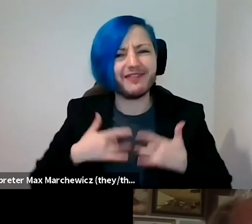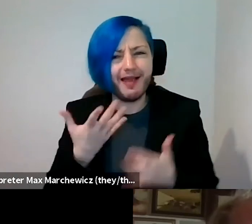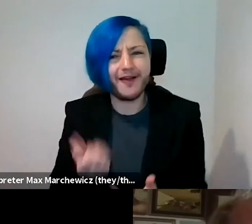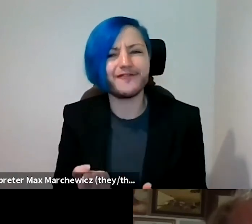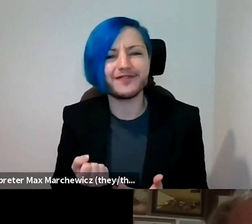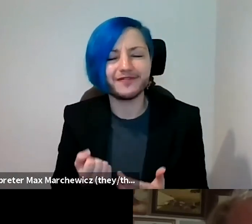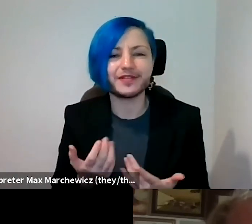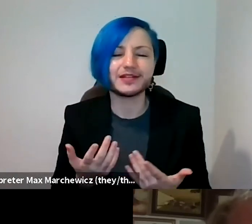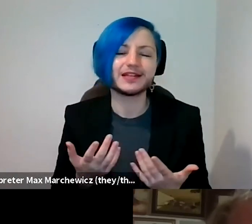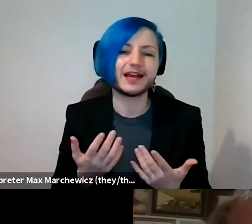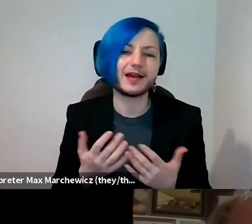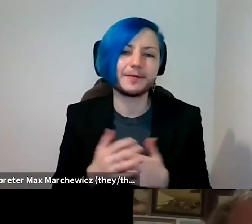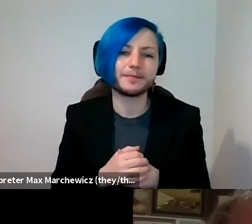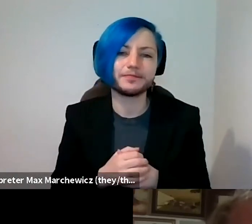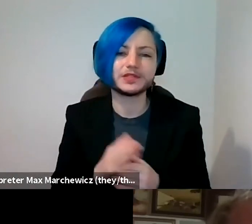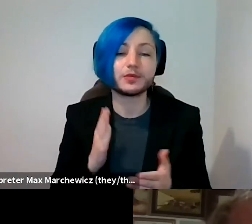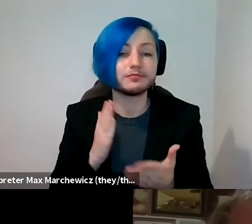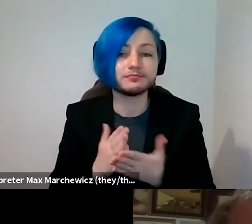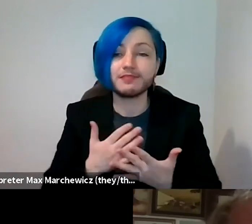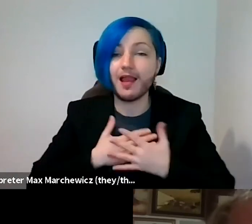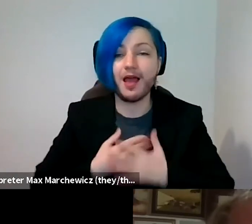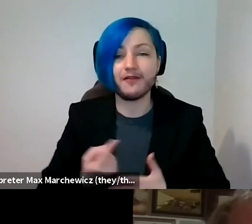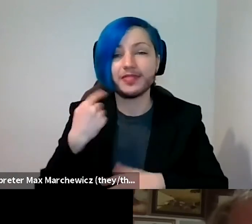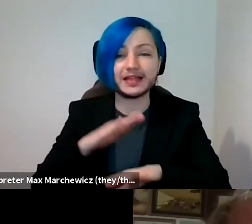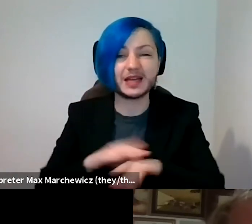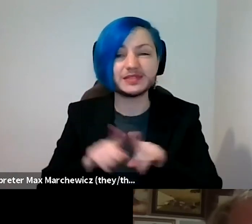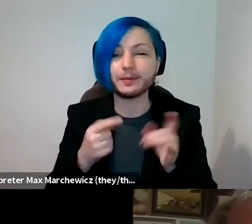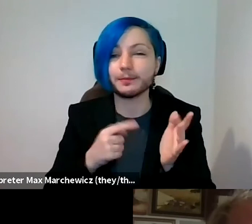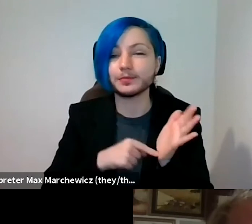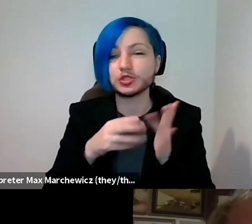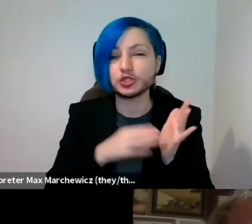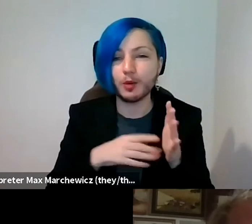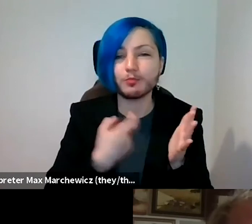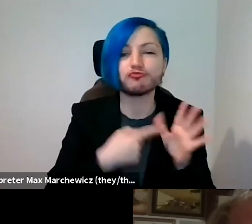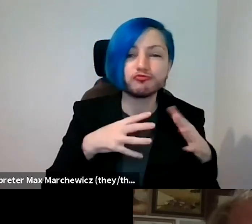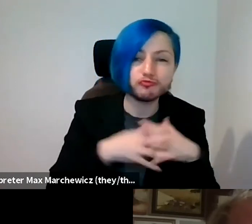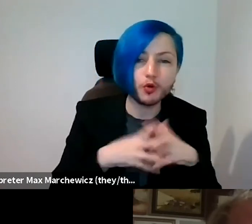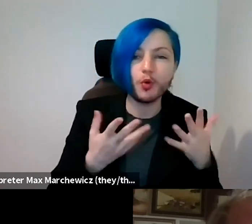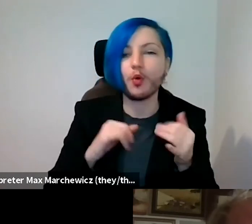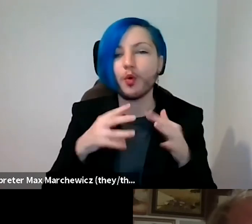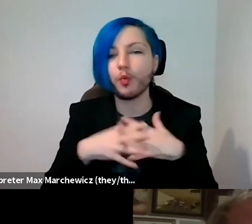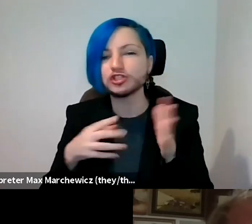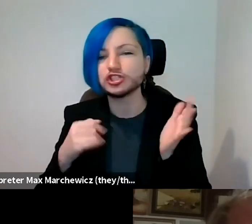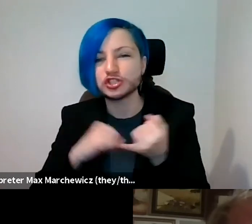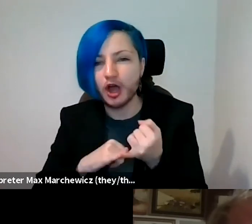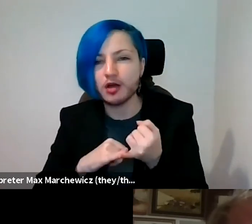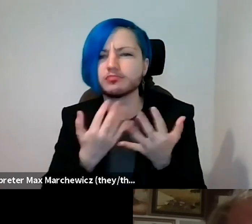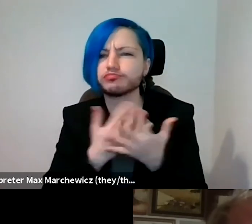and I love the time absolutely, just like in Tom Raw, or in Walter Scott, there's so many Indian words, and definitely I'm not thinking,